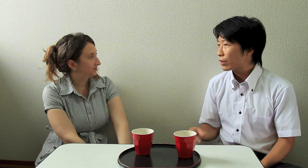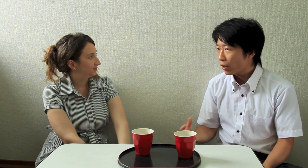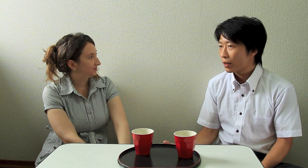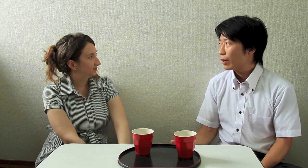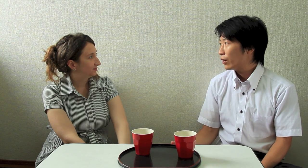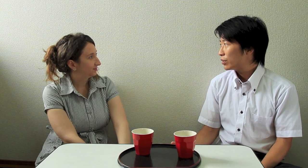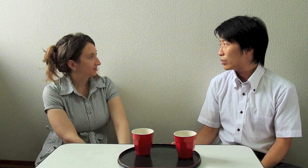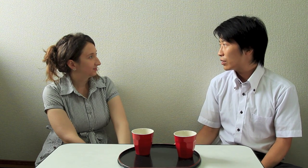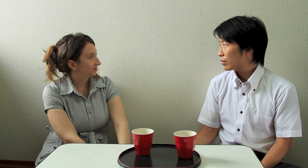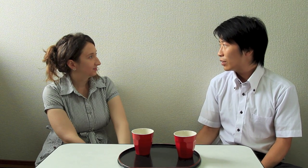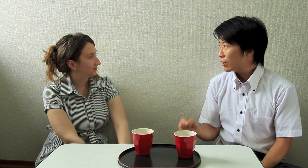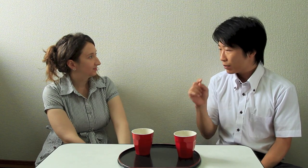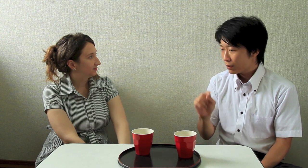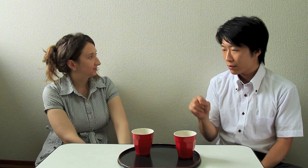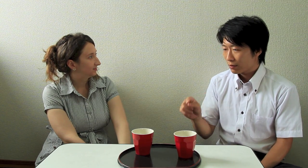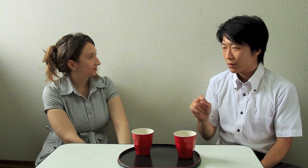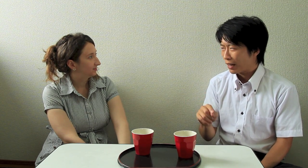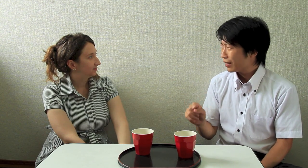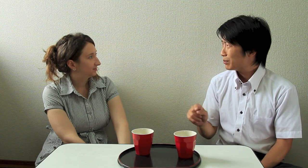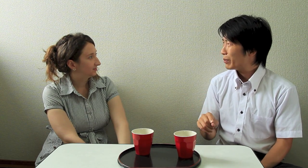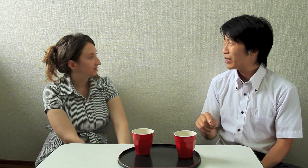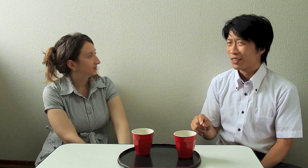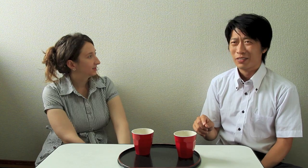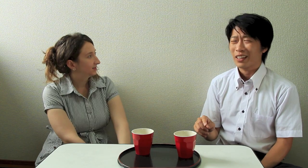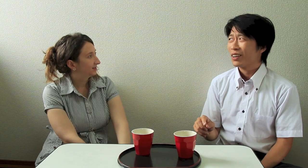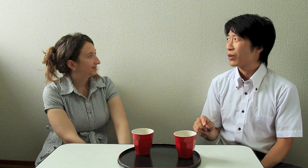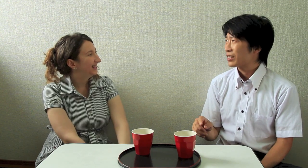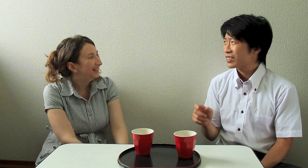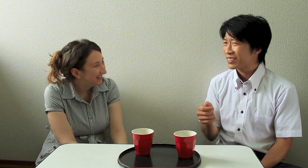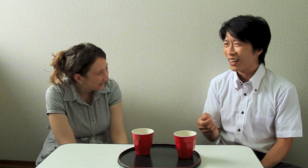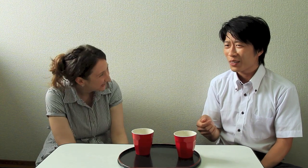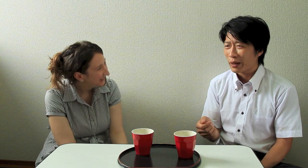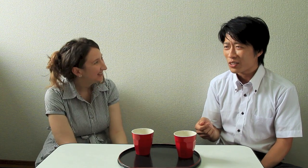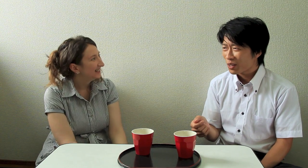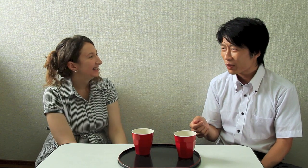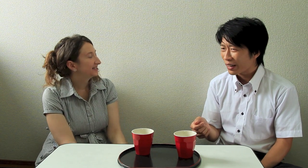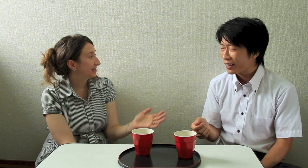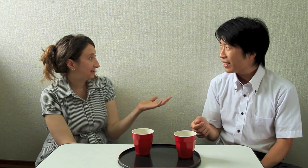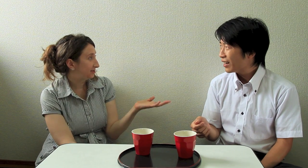I taught my parents how to dial up my pager.. I forget how it works... Just dial the pager number and...